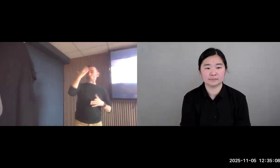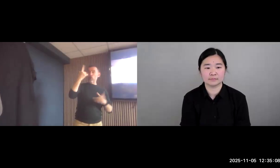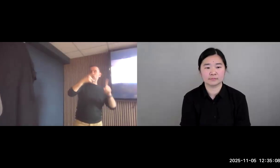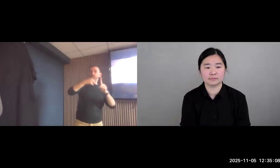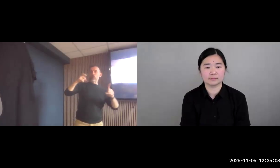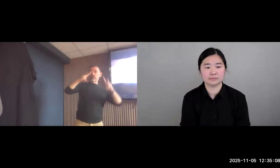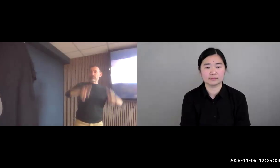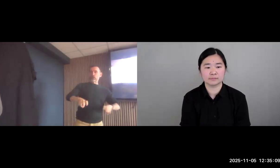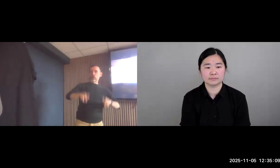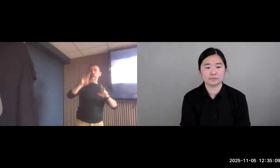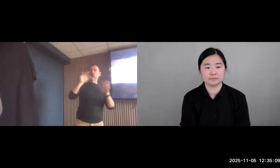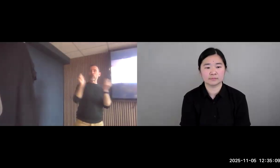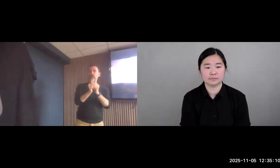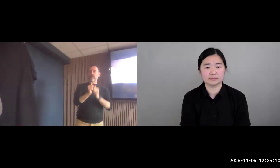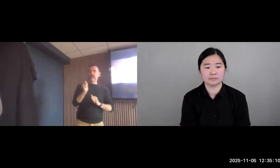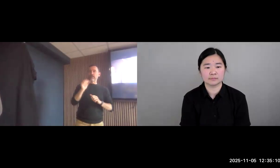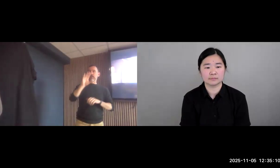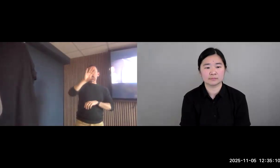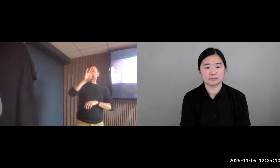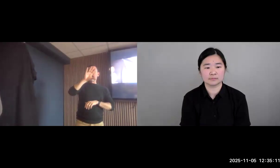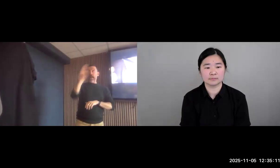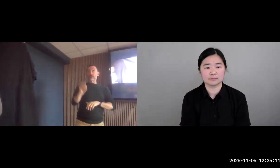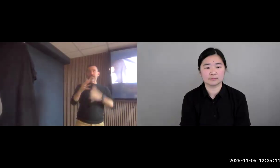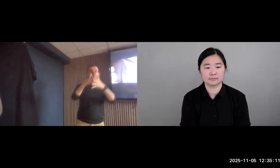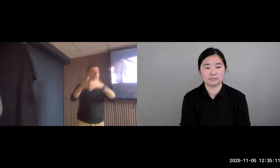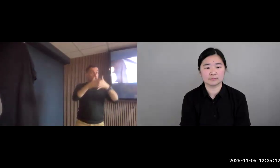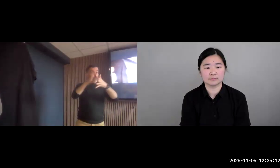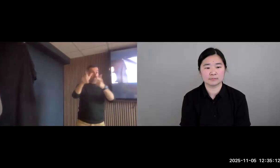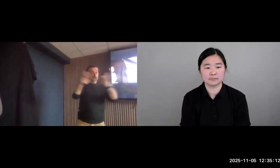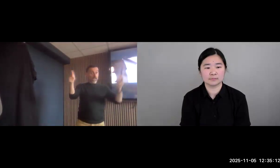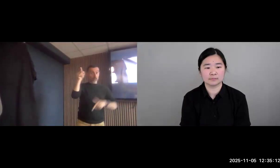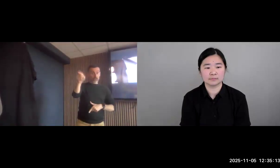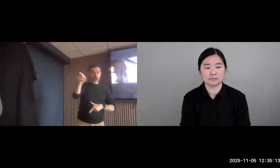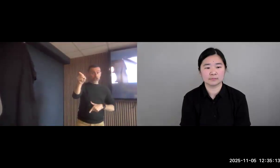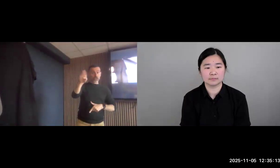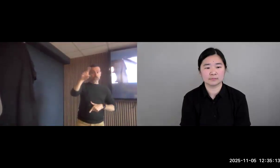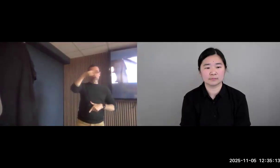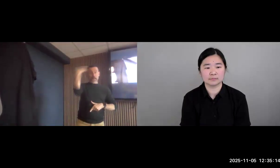When we have constructed an action, we know from the research